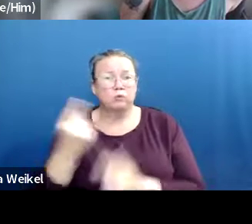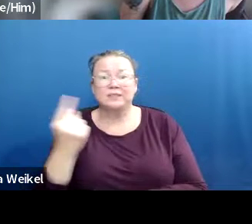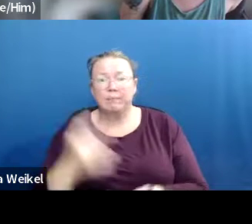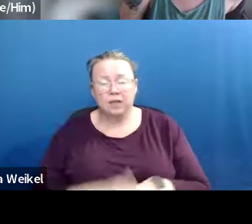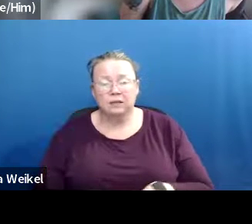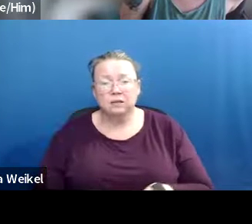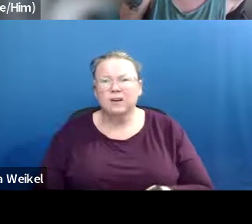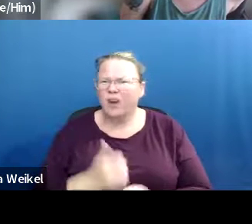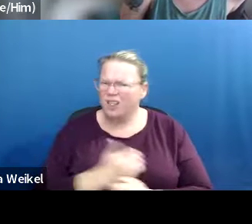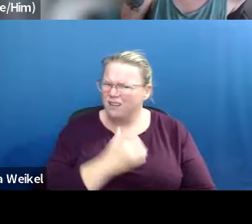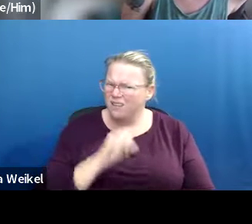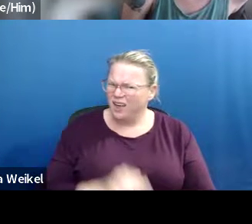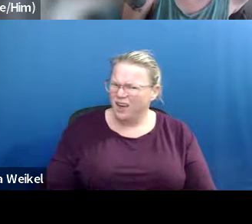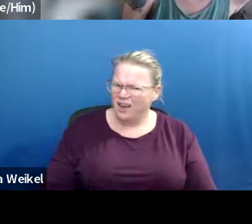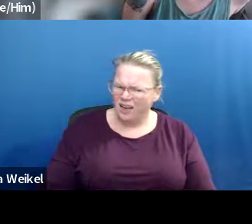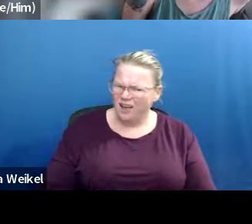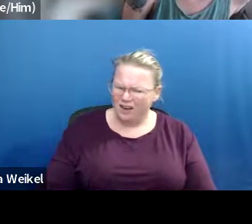Kayla Robertson: I love, that Kayla Robertson: I love, that.